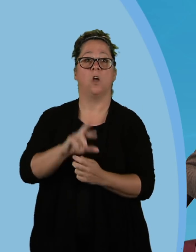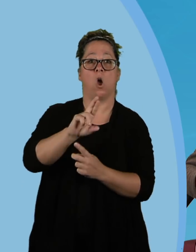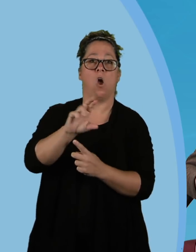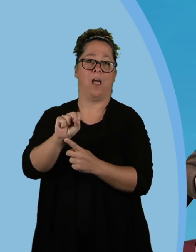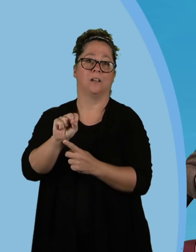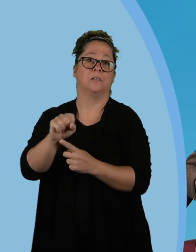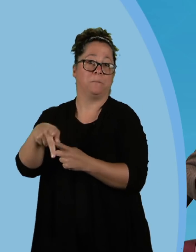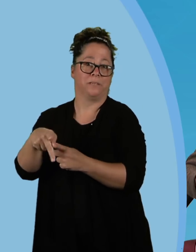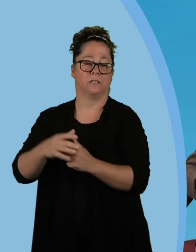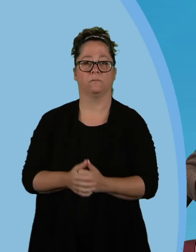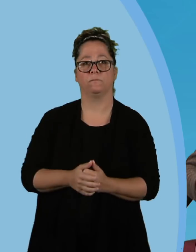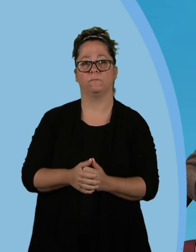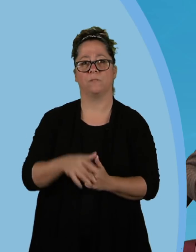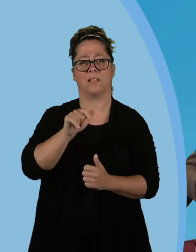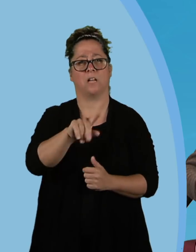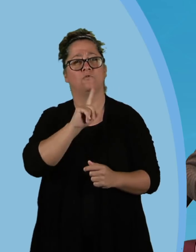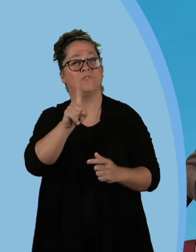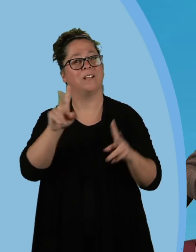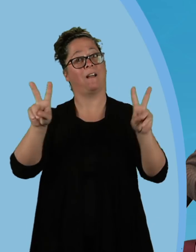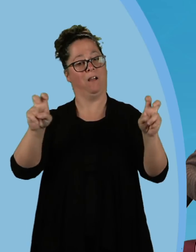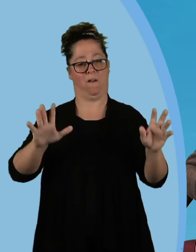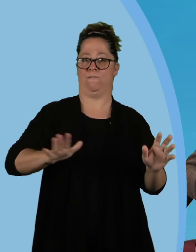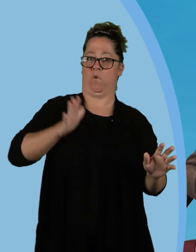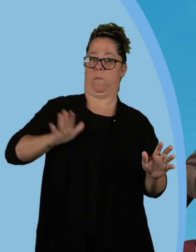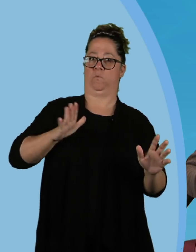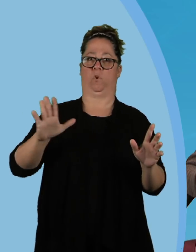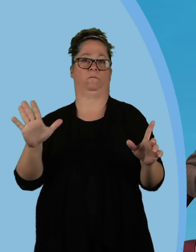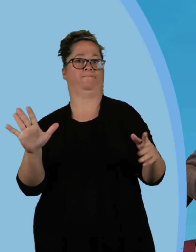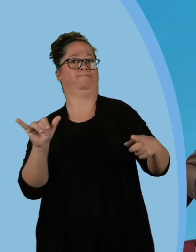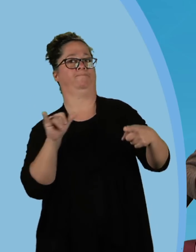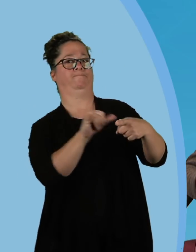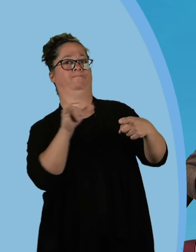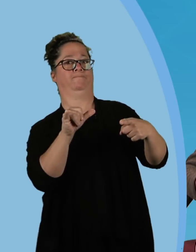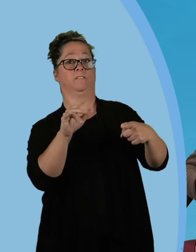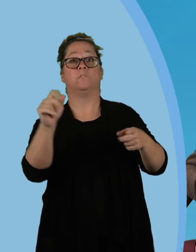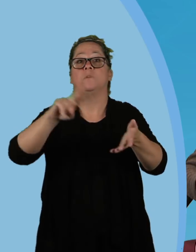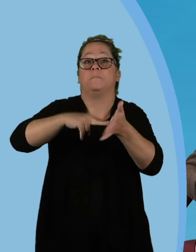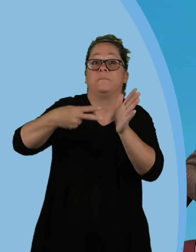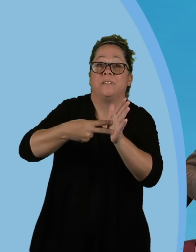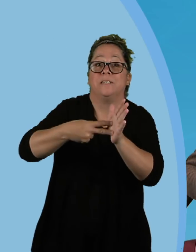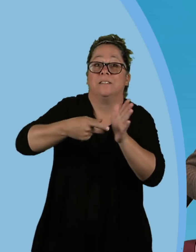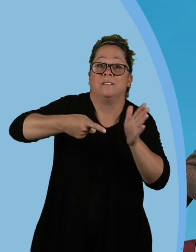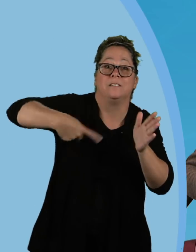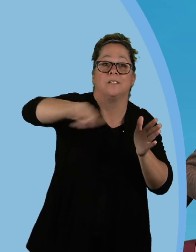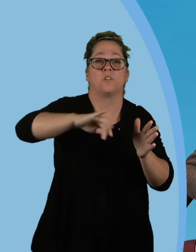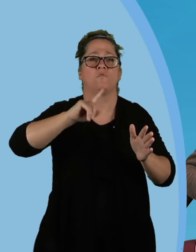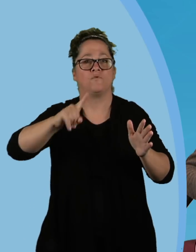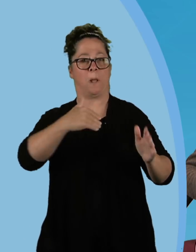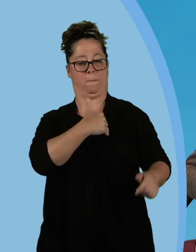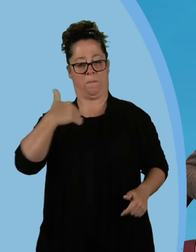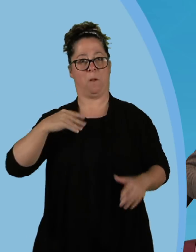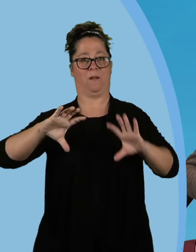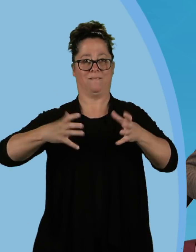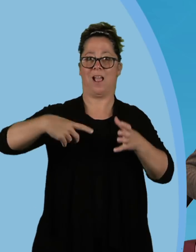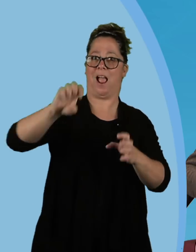This is a really formal term, and it means that they are really a member of the educational team.